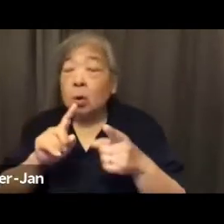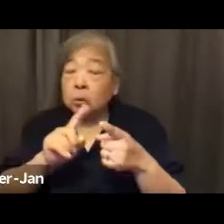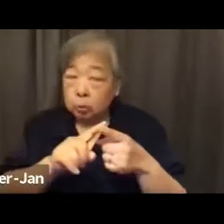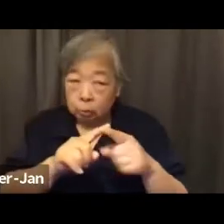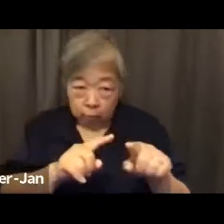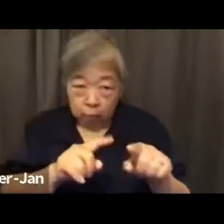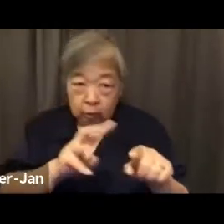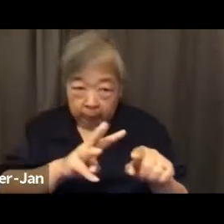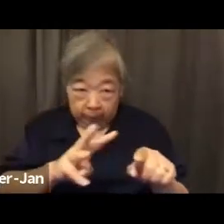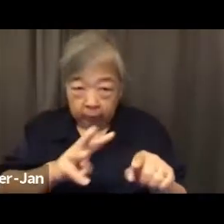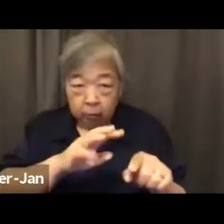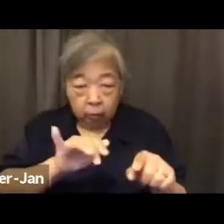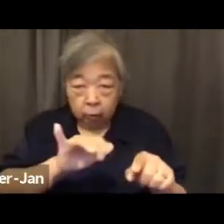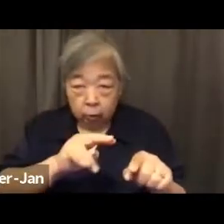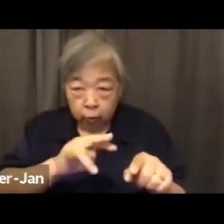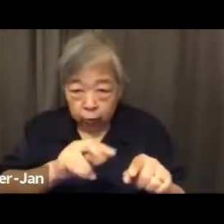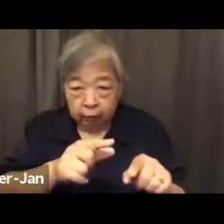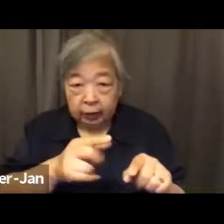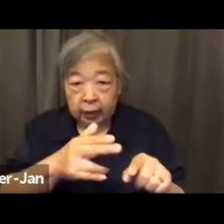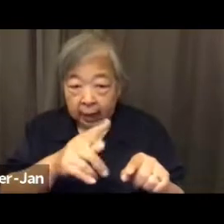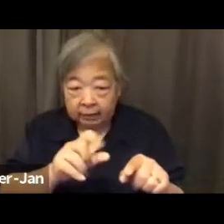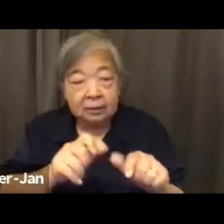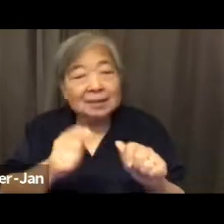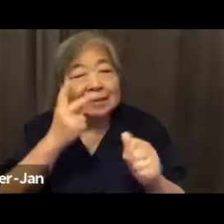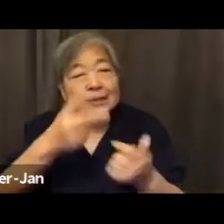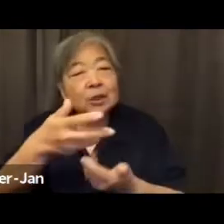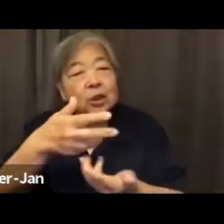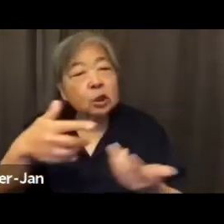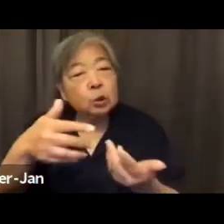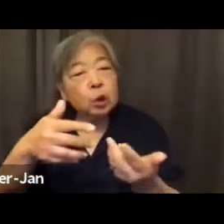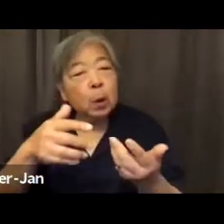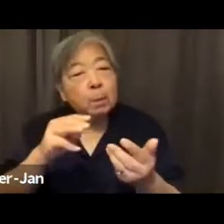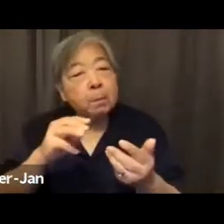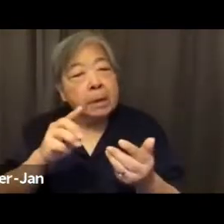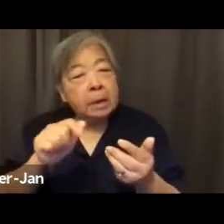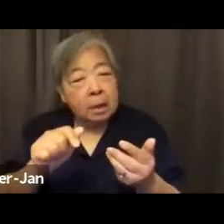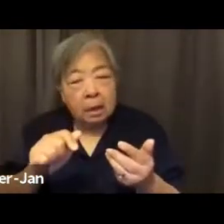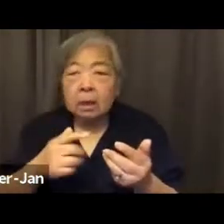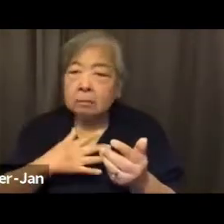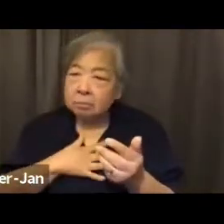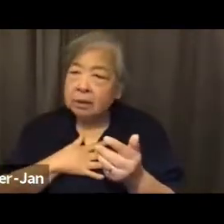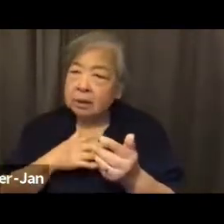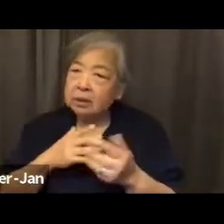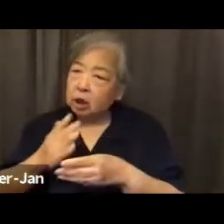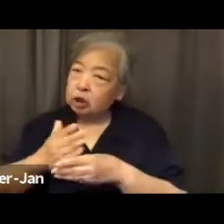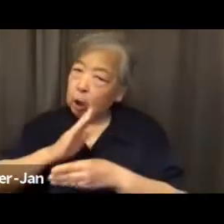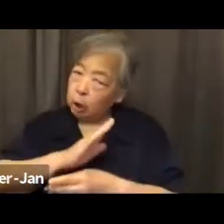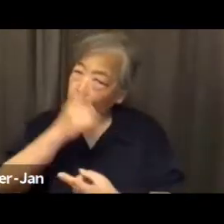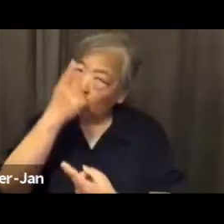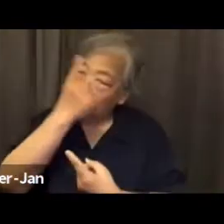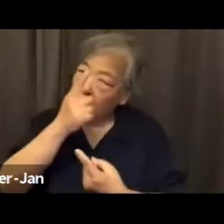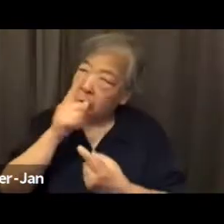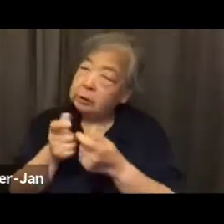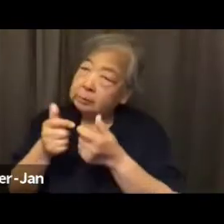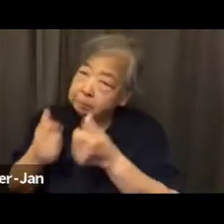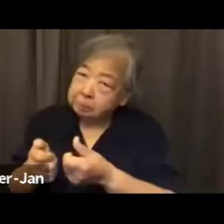and you can see the social media there, and we also encourage you to join Ashley in sharing some of your thoughts and reflections from the session.